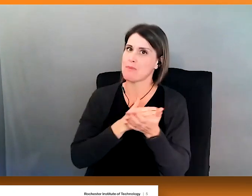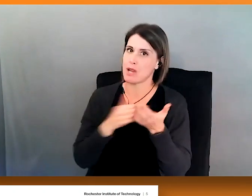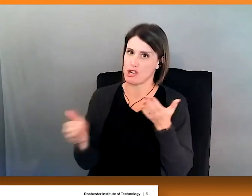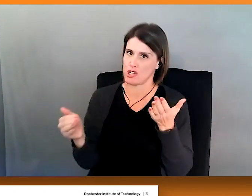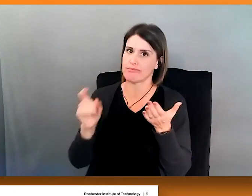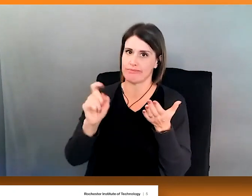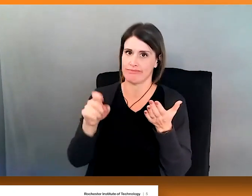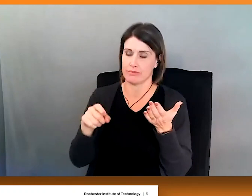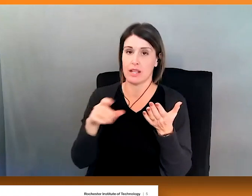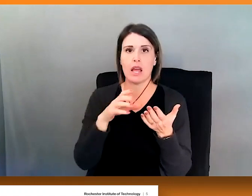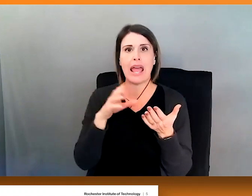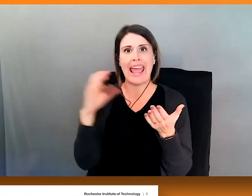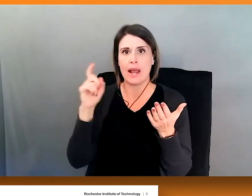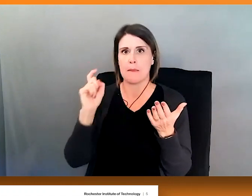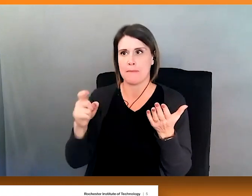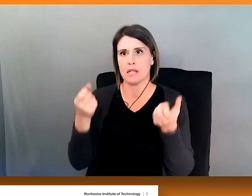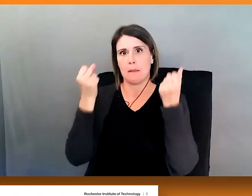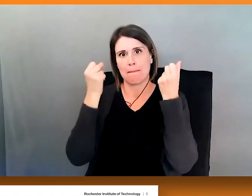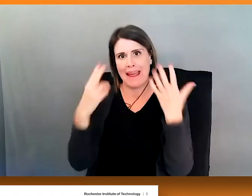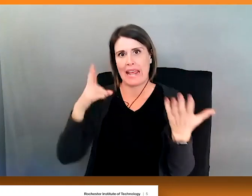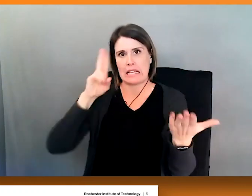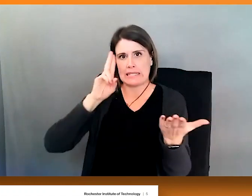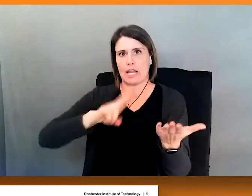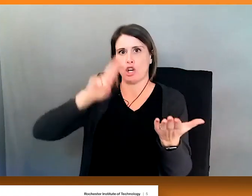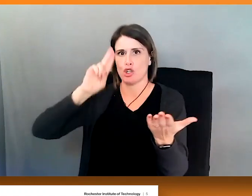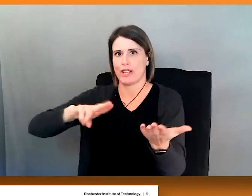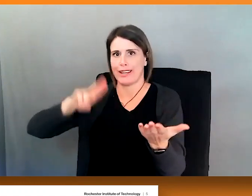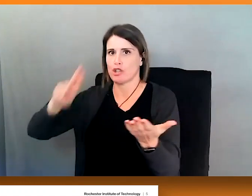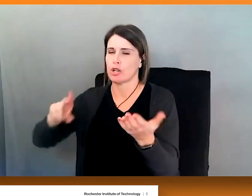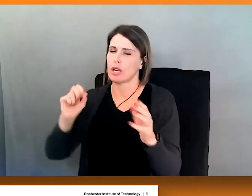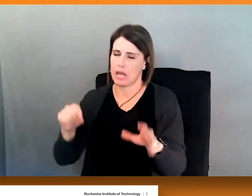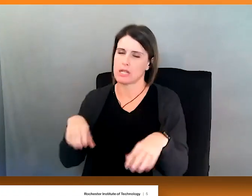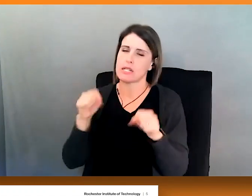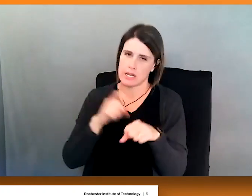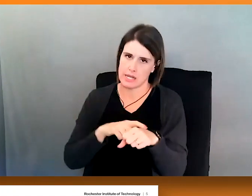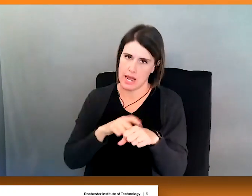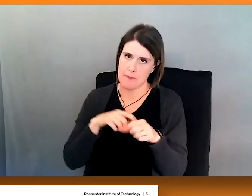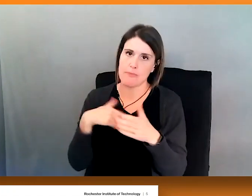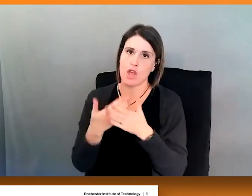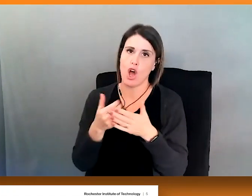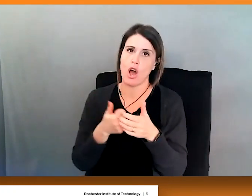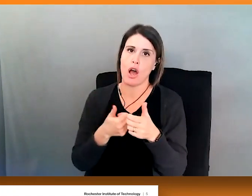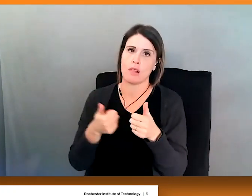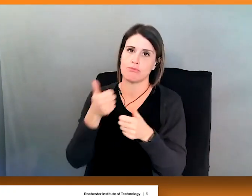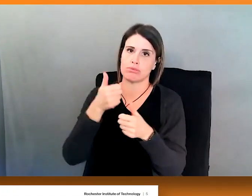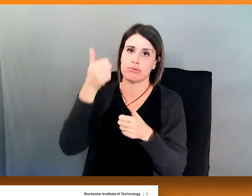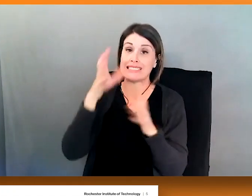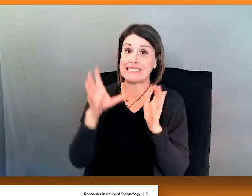And there's many signatures you have to get, so this can take some time. all your senior personnel have to sign it,